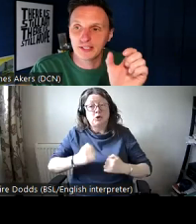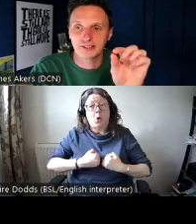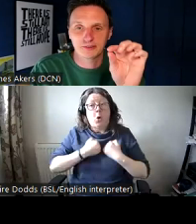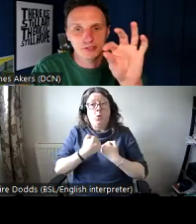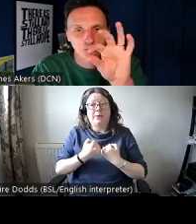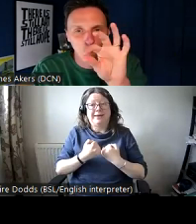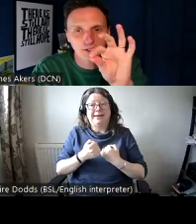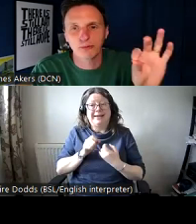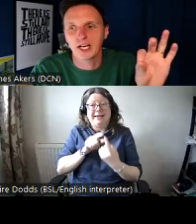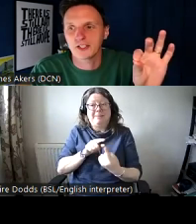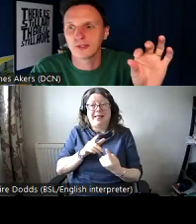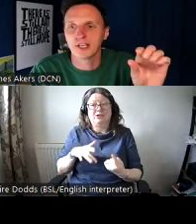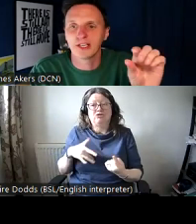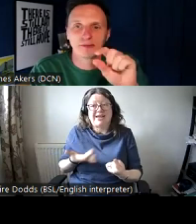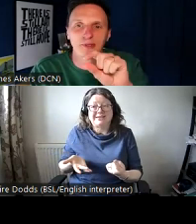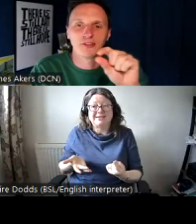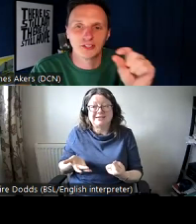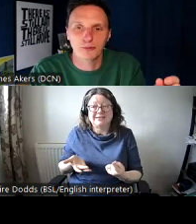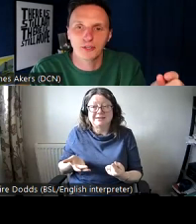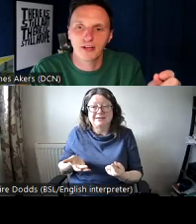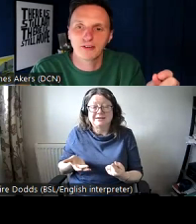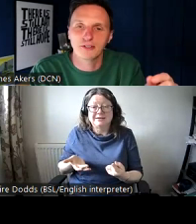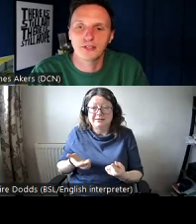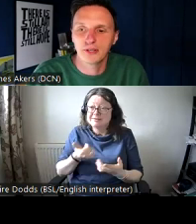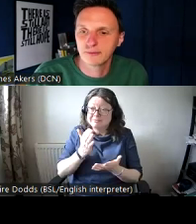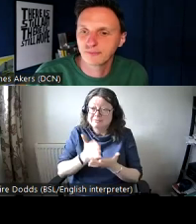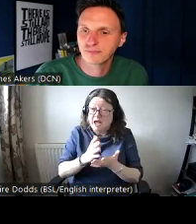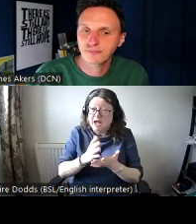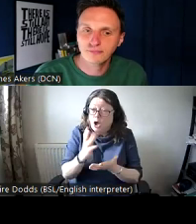It's quite small text usually, but there is an option there for you to do that.